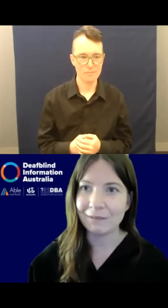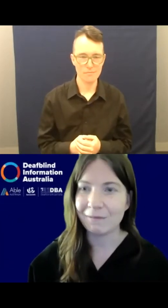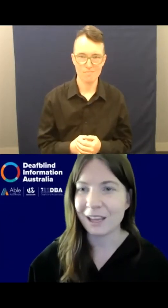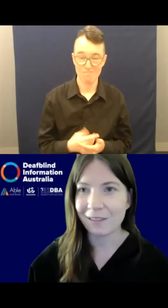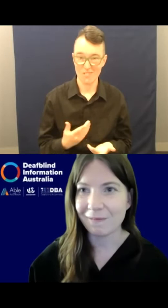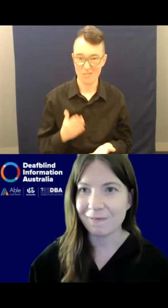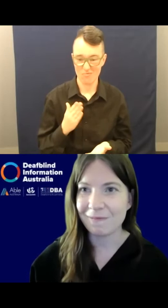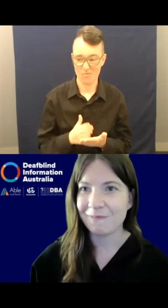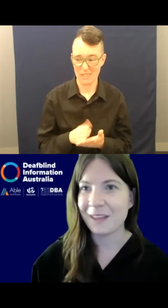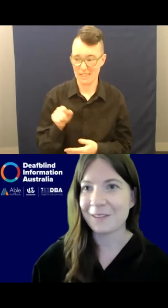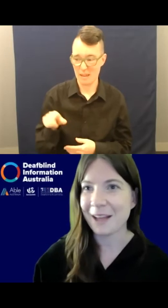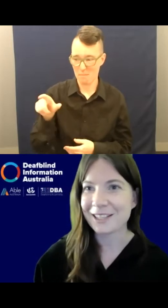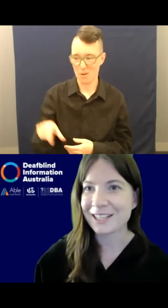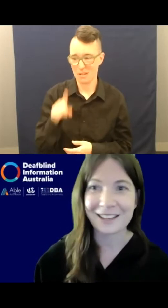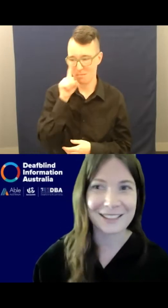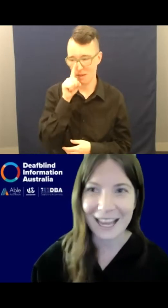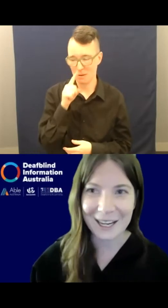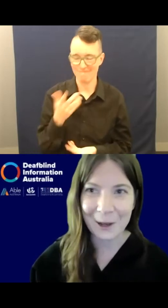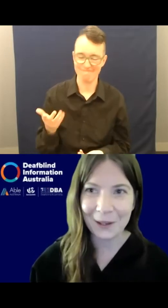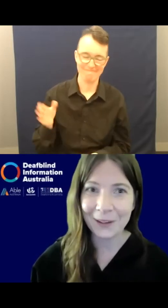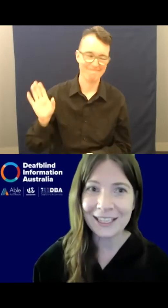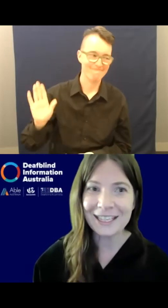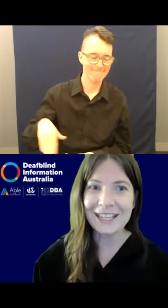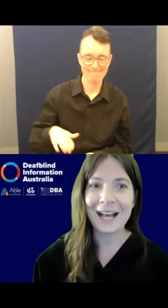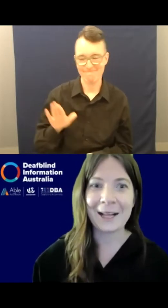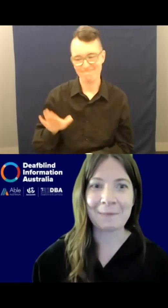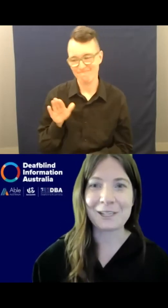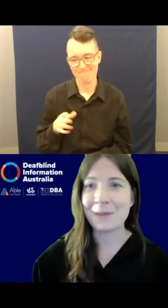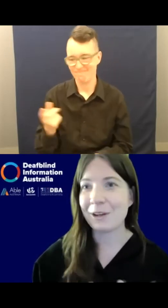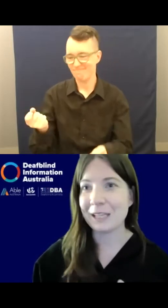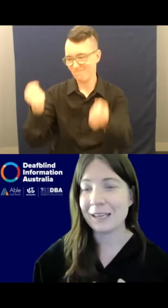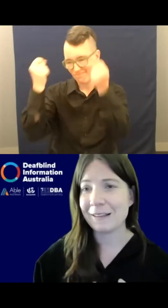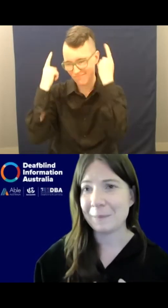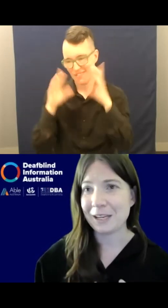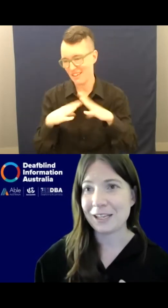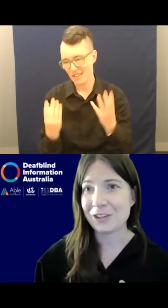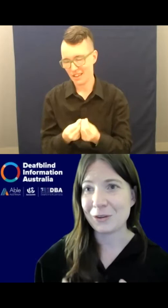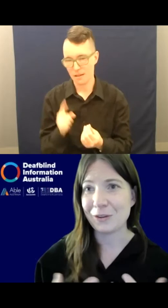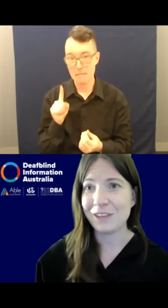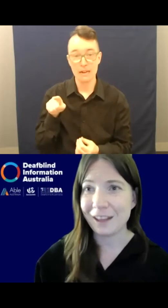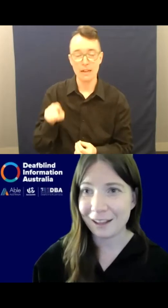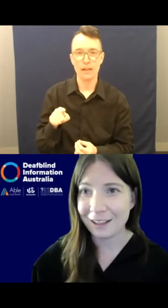think there's much understanding going on to be able to link his body to a figure,